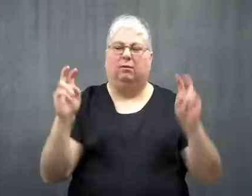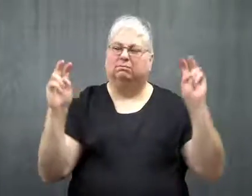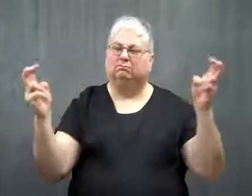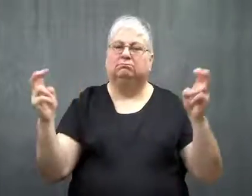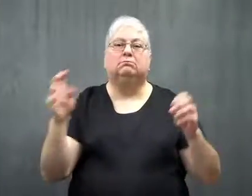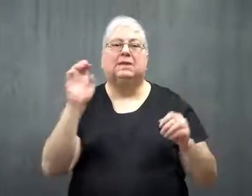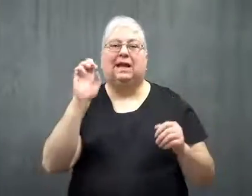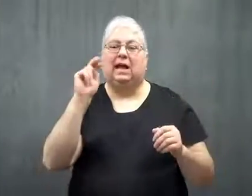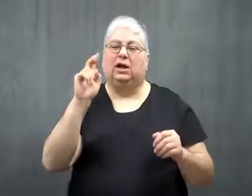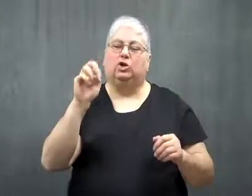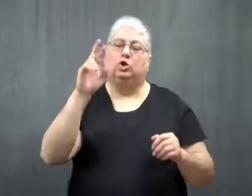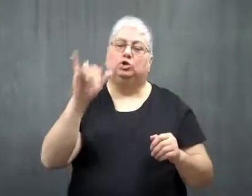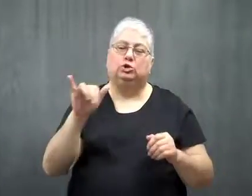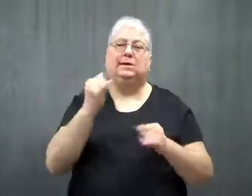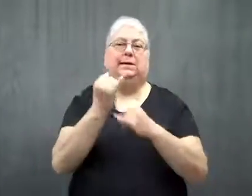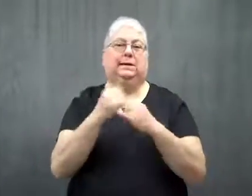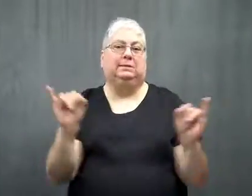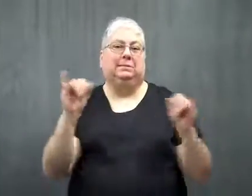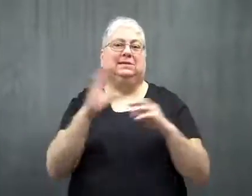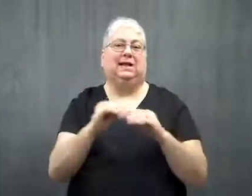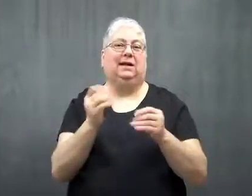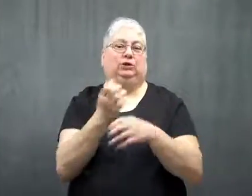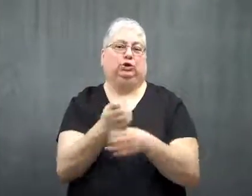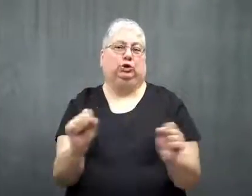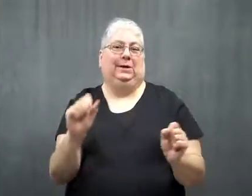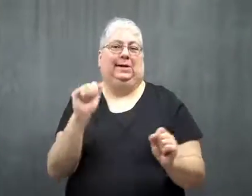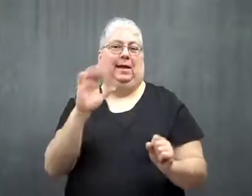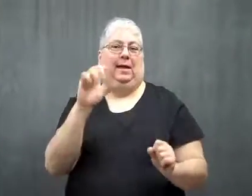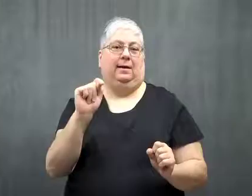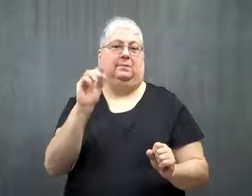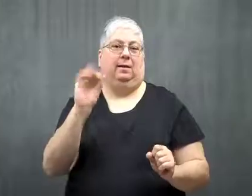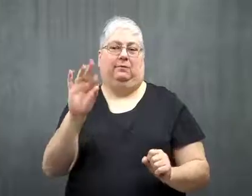called the Energy Independence and Security Act of 2007.